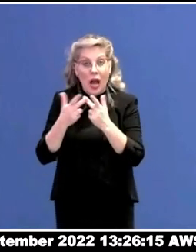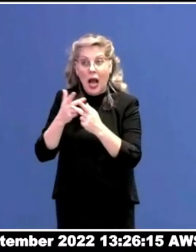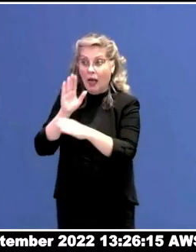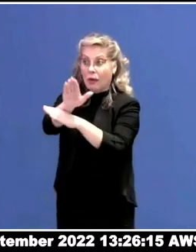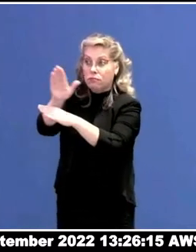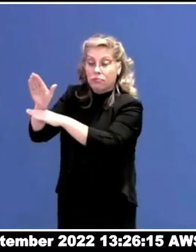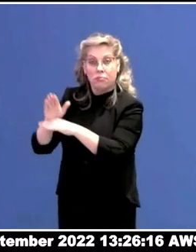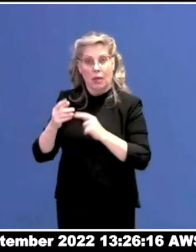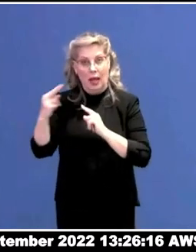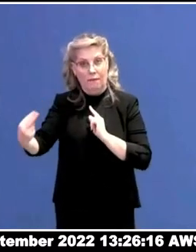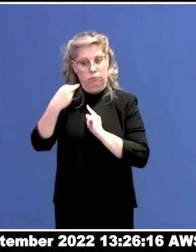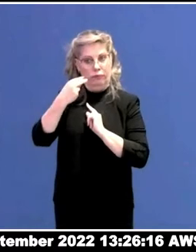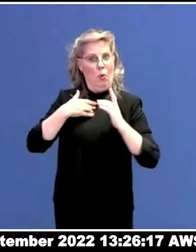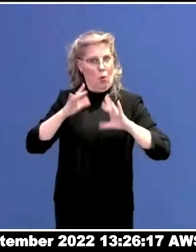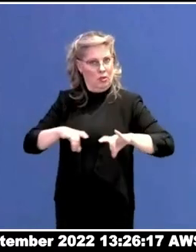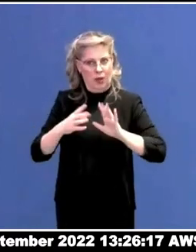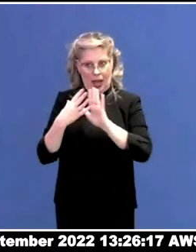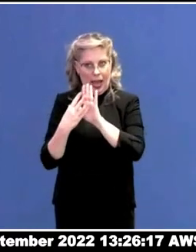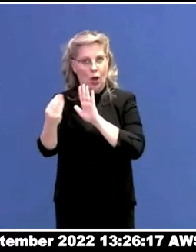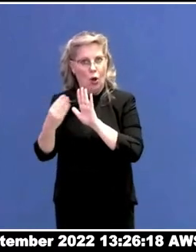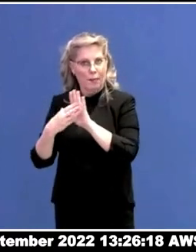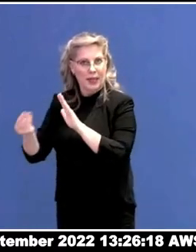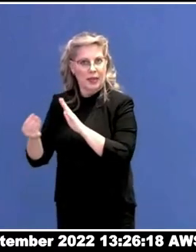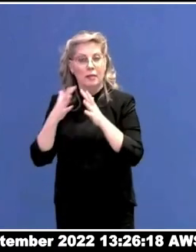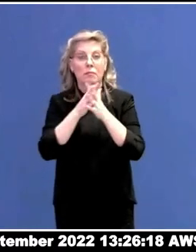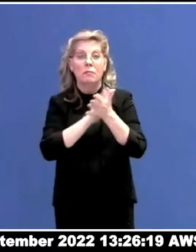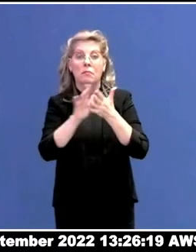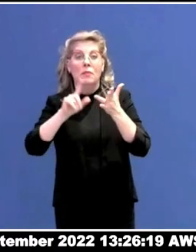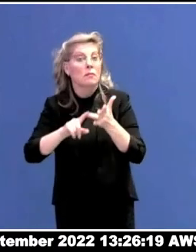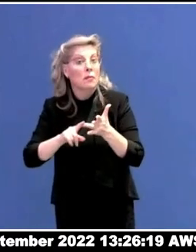If you compare across states in terms of, you know, support and mental health services,